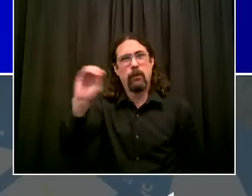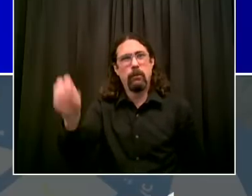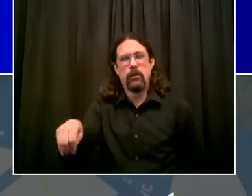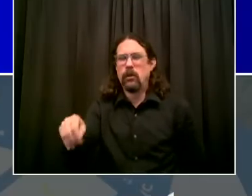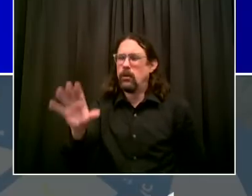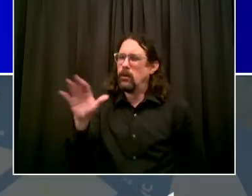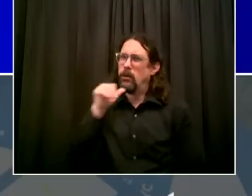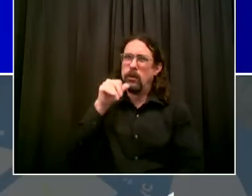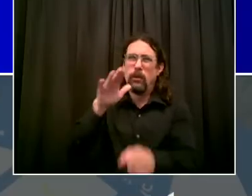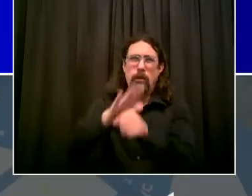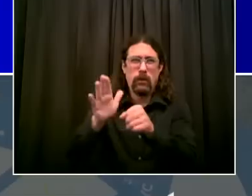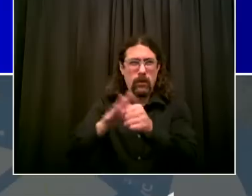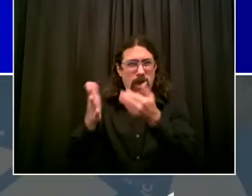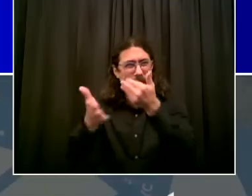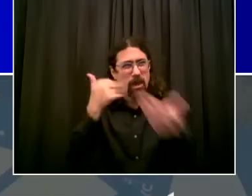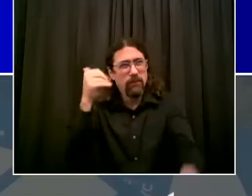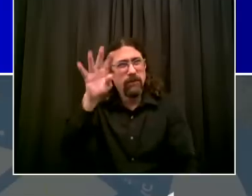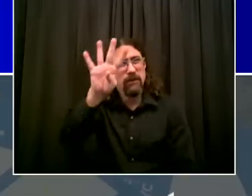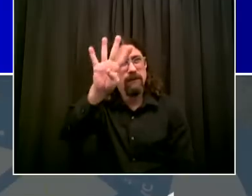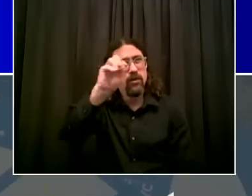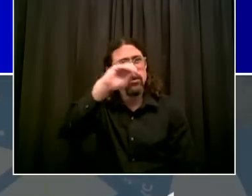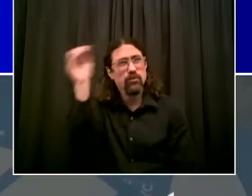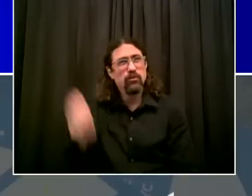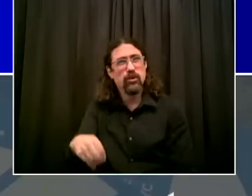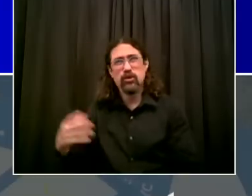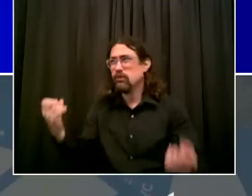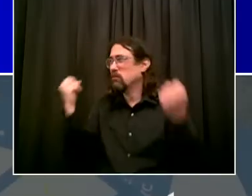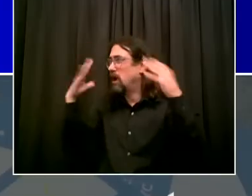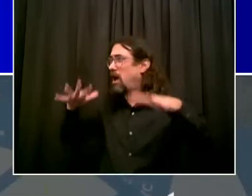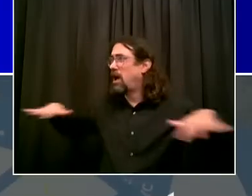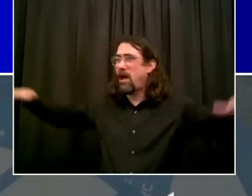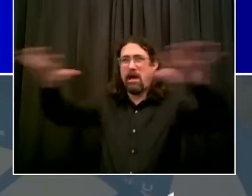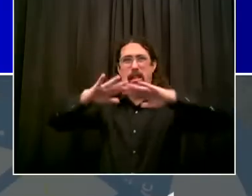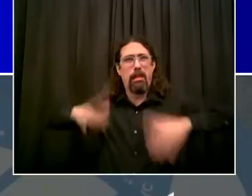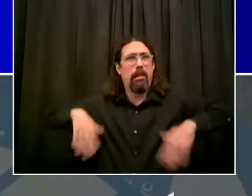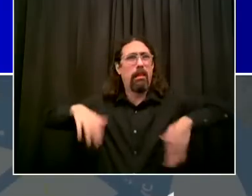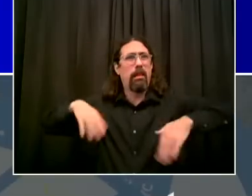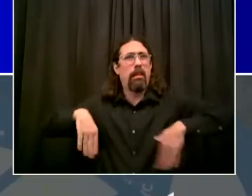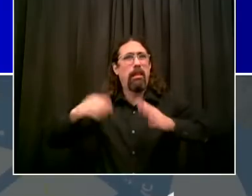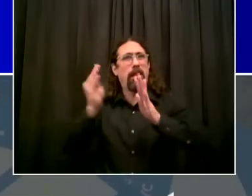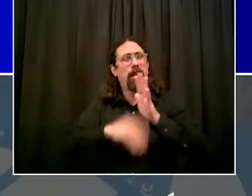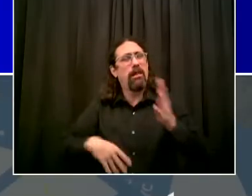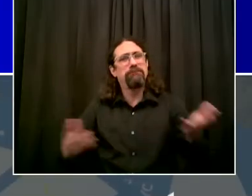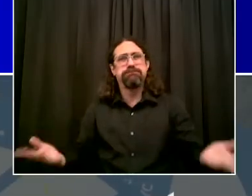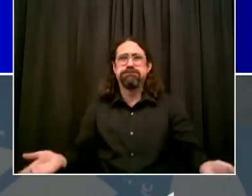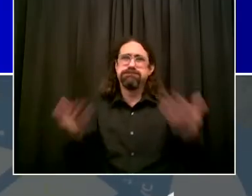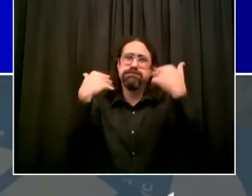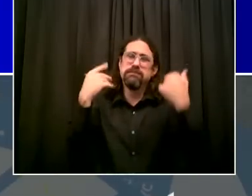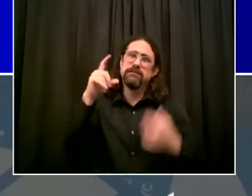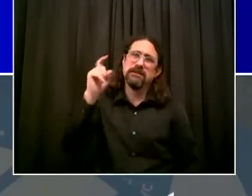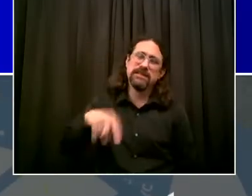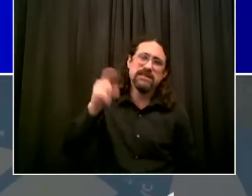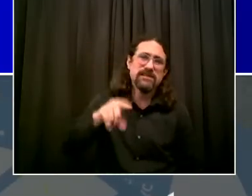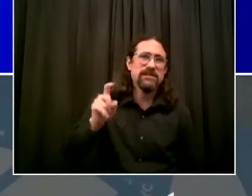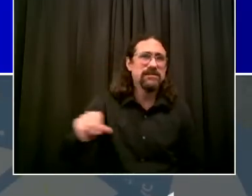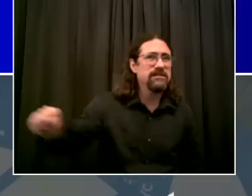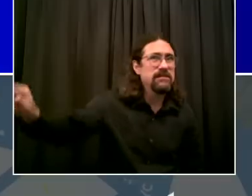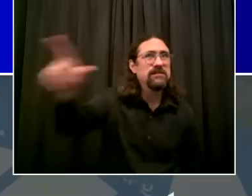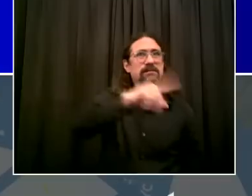IMPORTANT IT IS